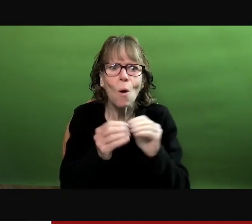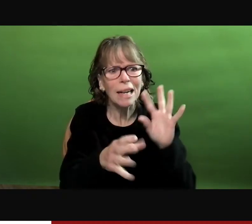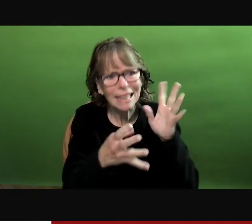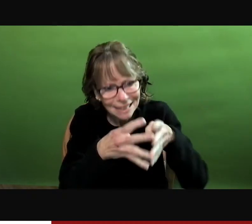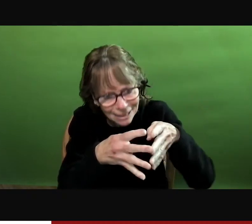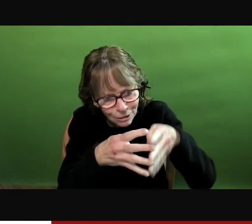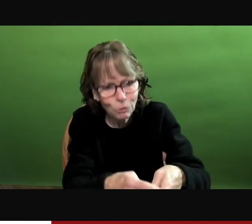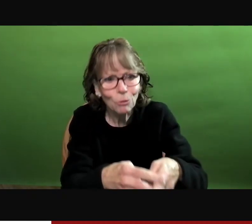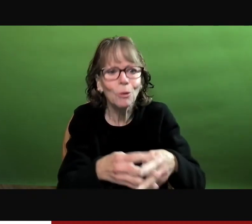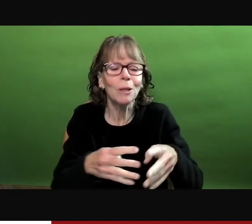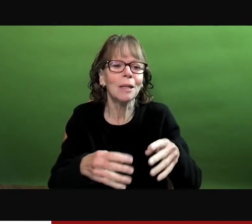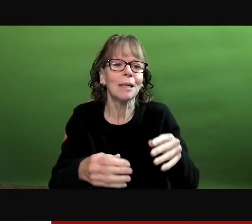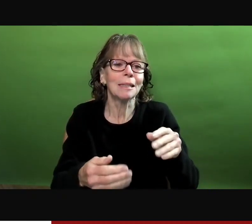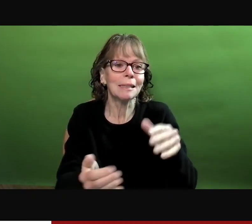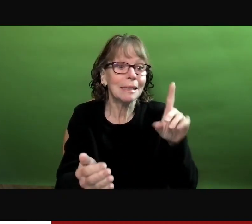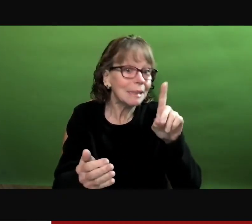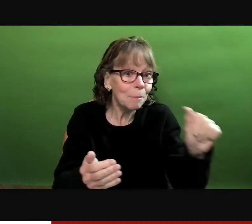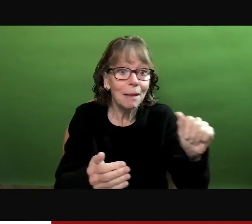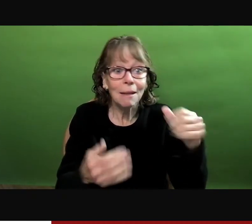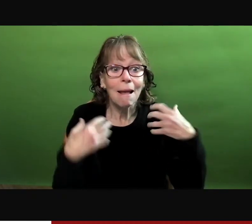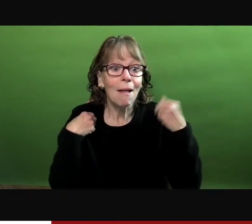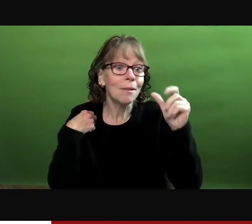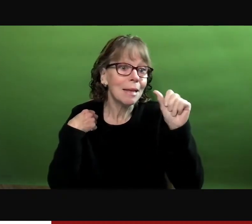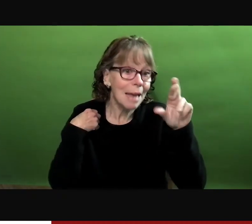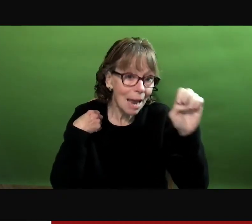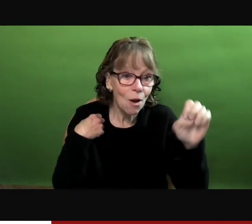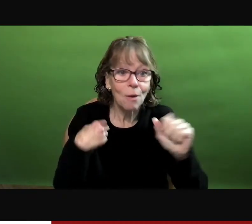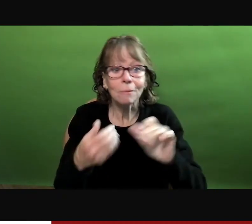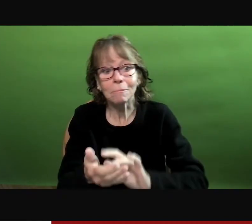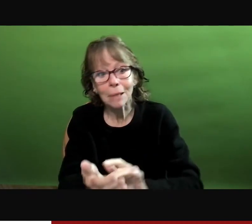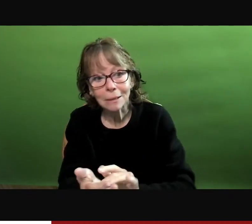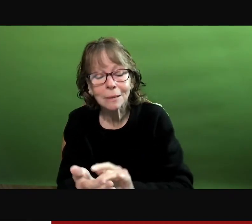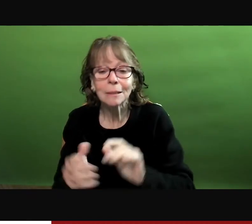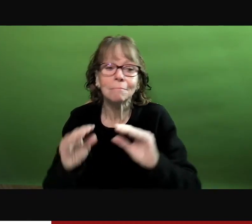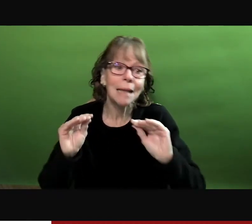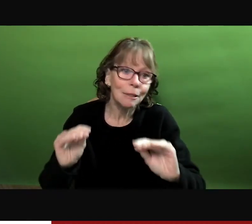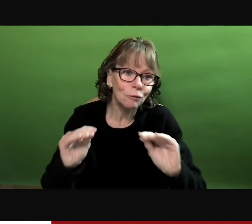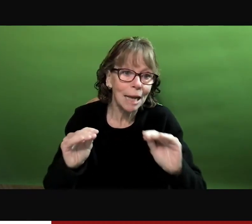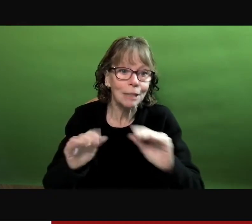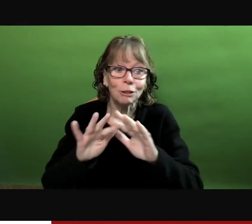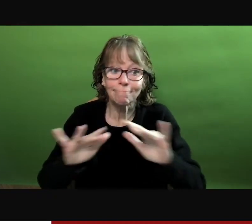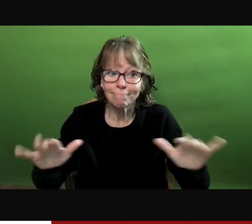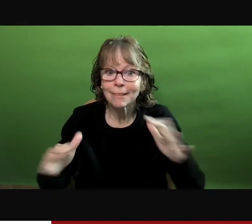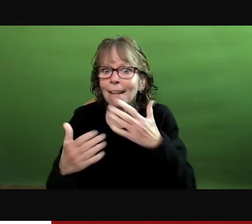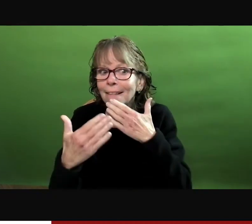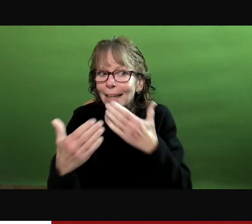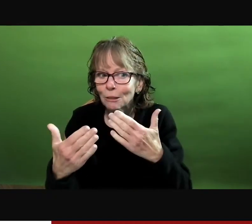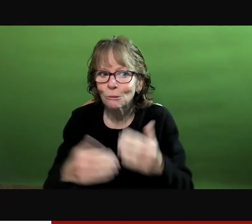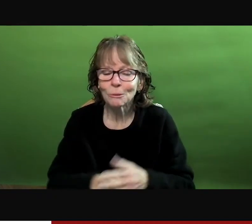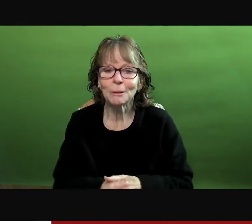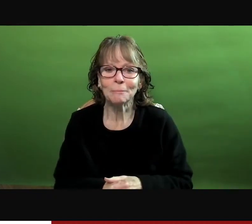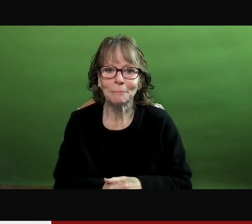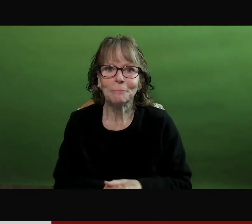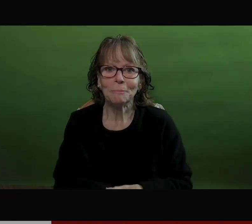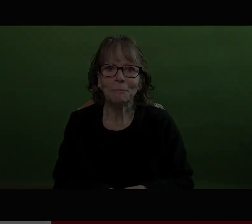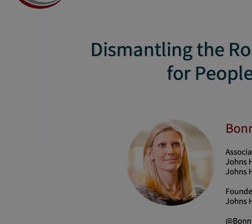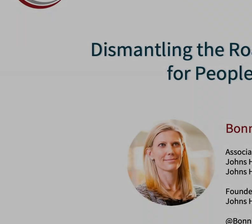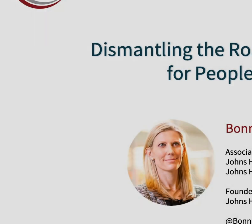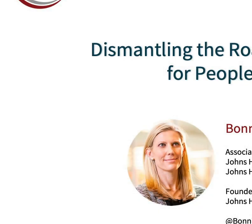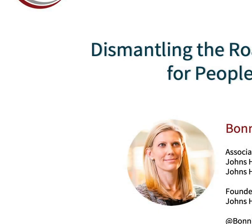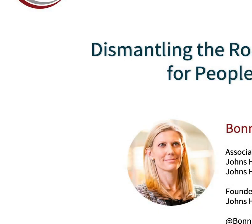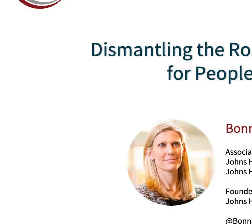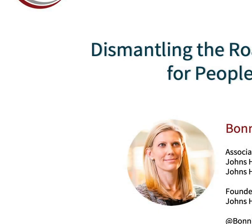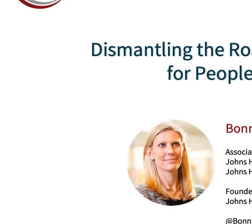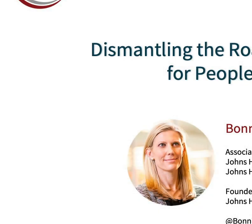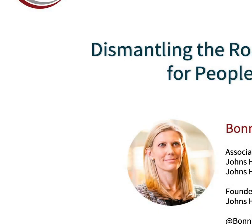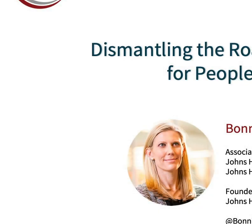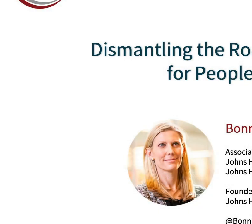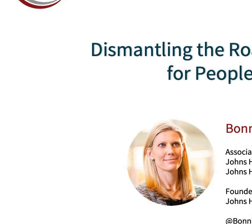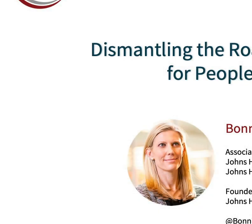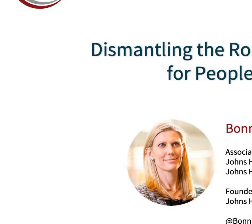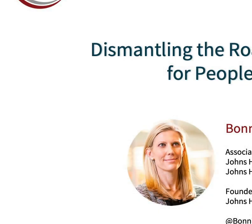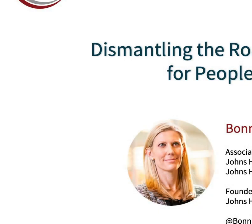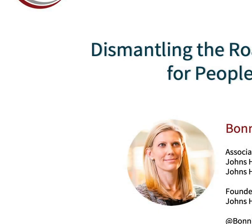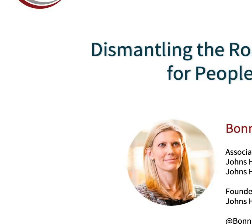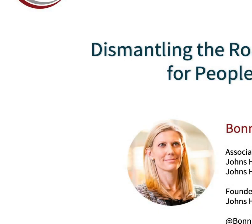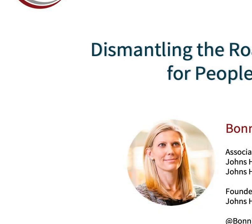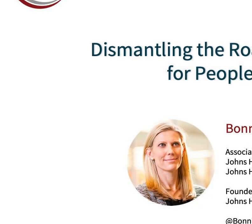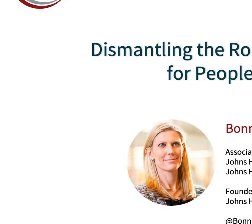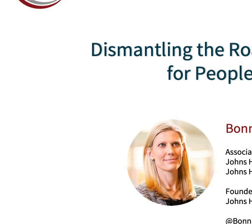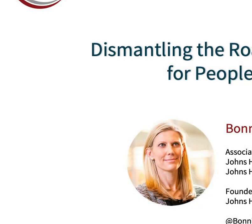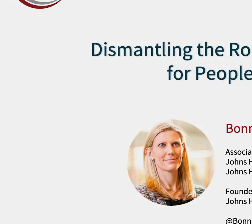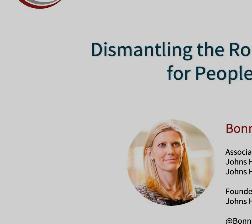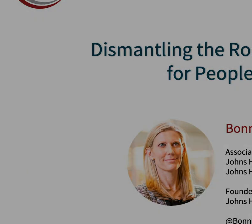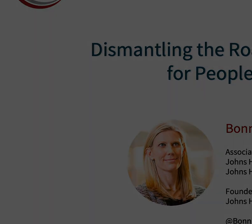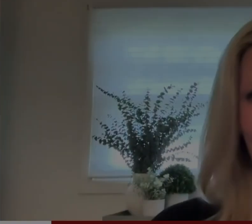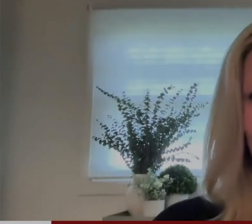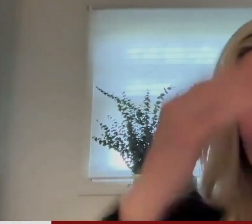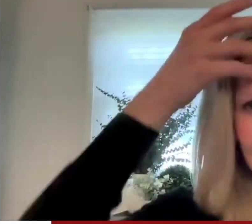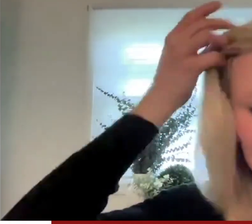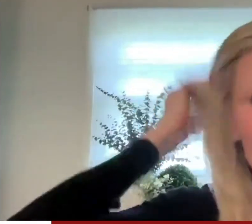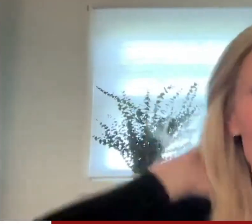Thank you all. >> Bonnielin Swenor: Hi